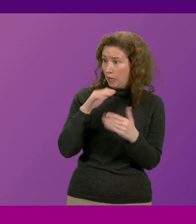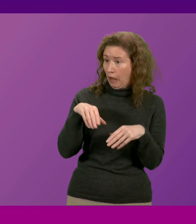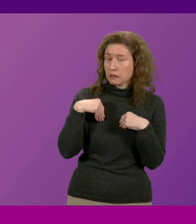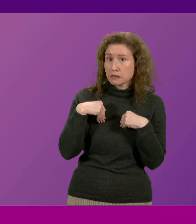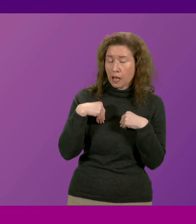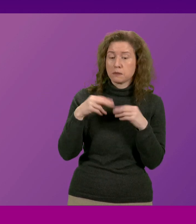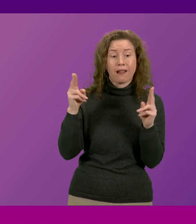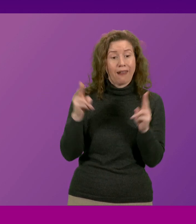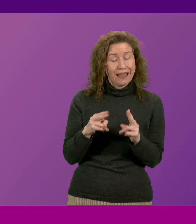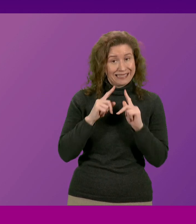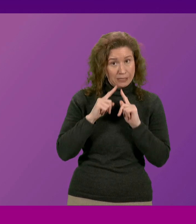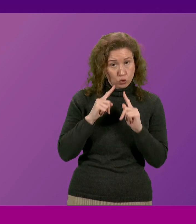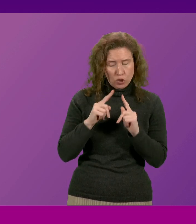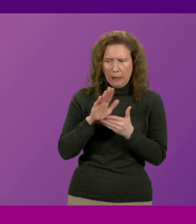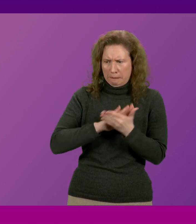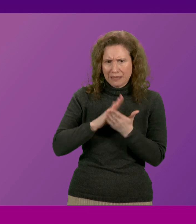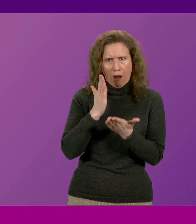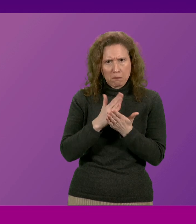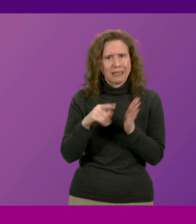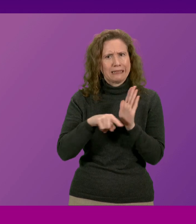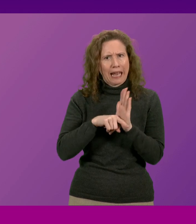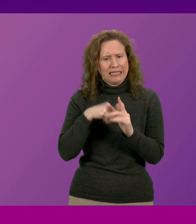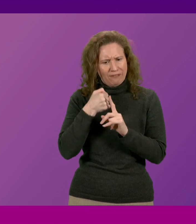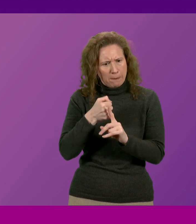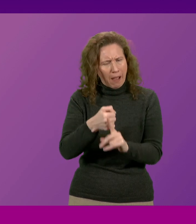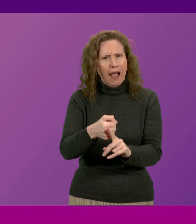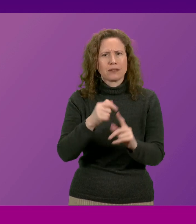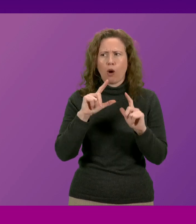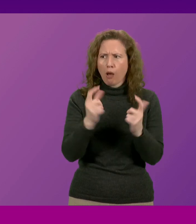that the fact that there are fewer teachers is having a negative impact in Scotland’s classrooms?